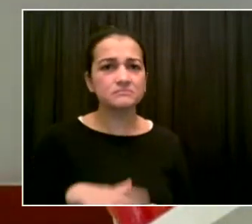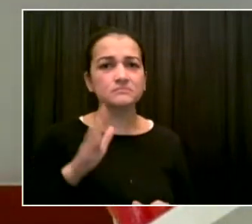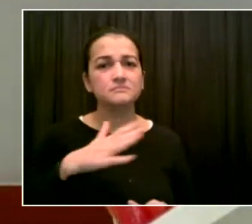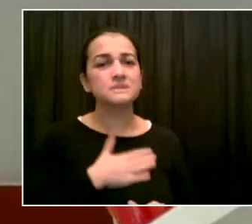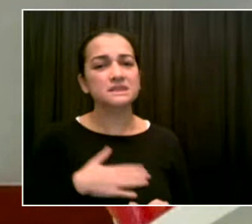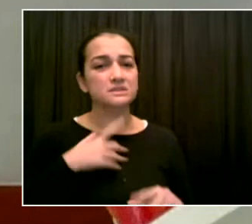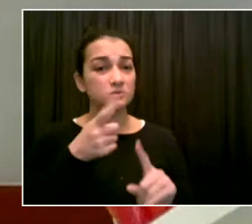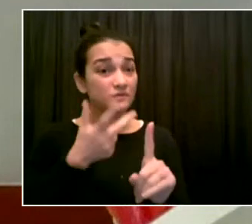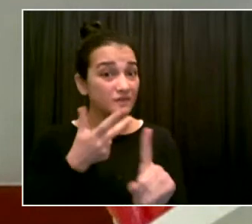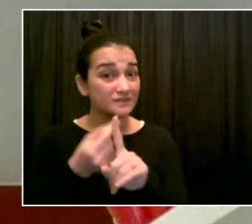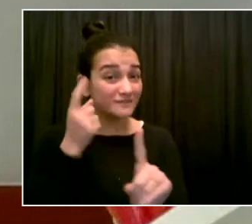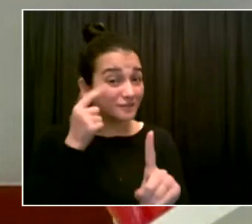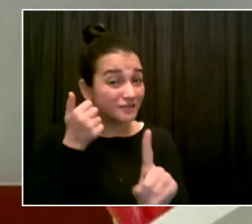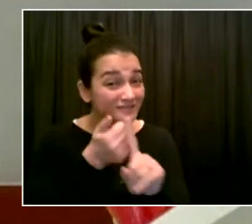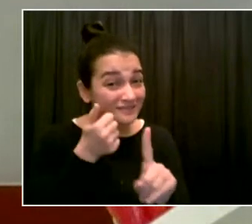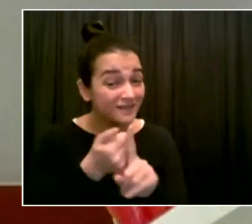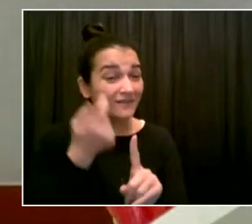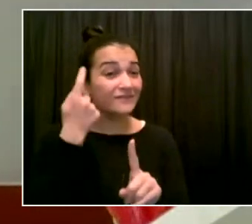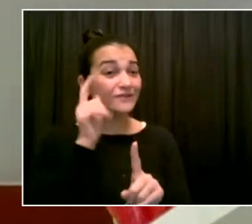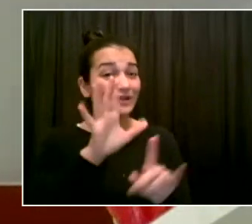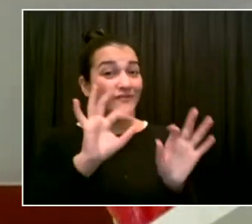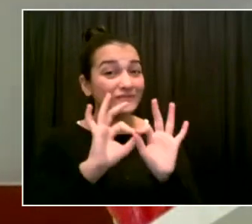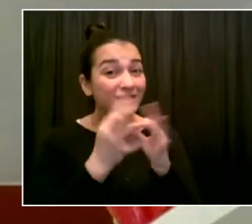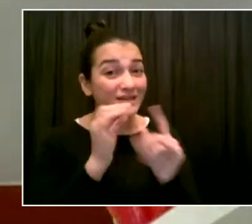GOTTEN THE VACCINE EARLIER ON BUT DON'T JUST DOFIT OR YOURSELF.